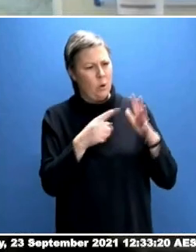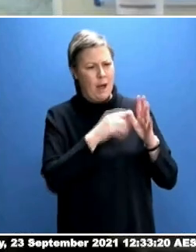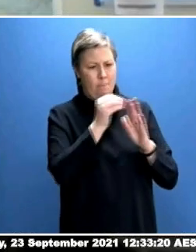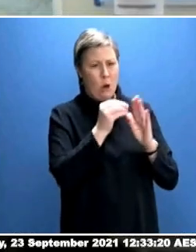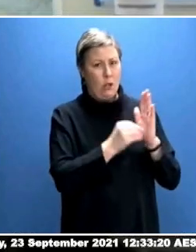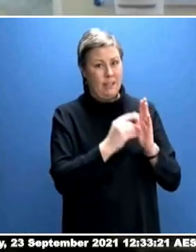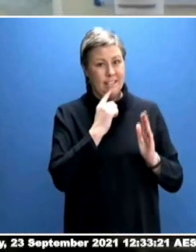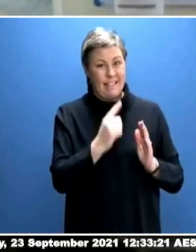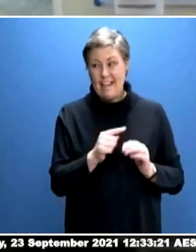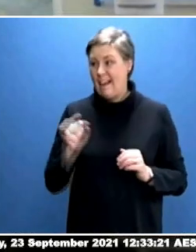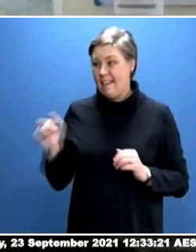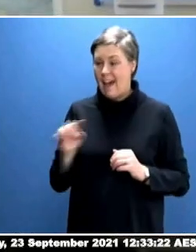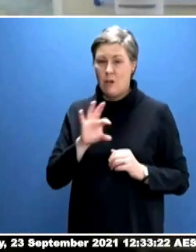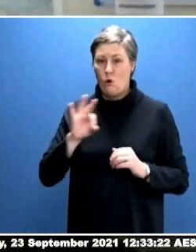being a kind of circuit breaker.